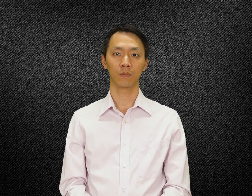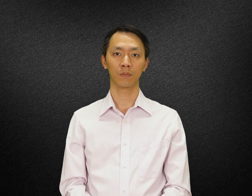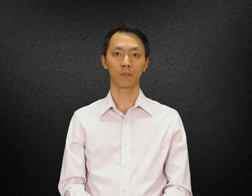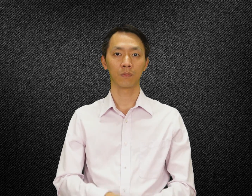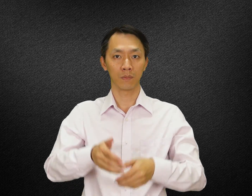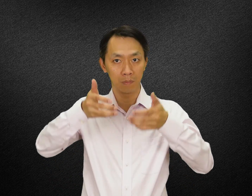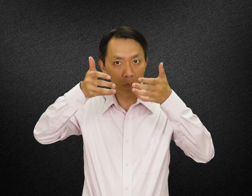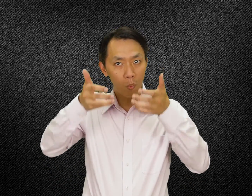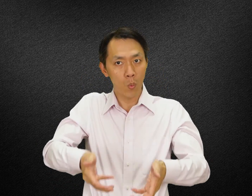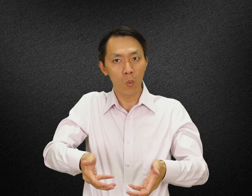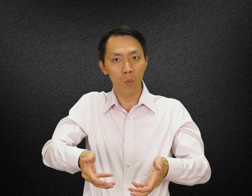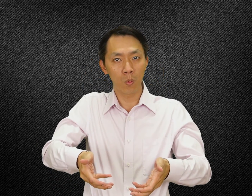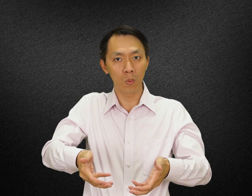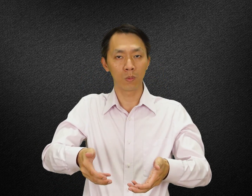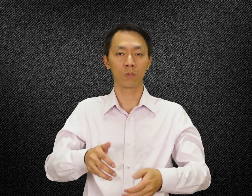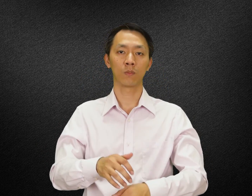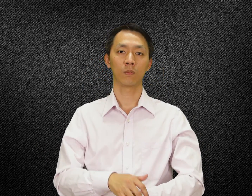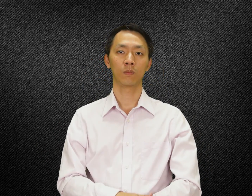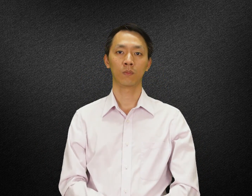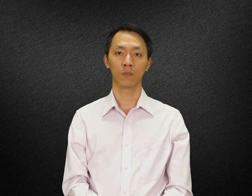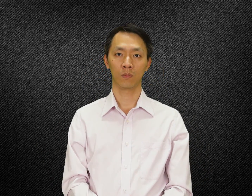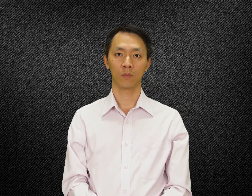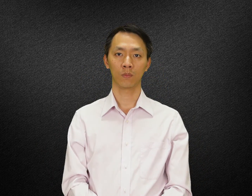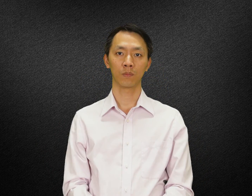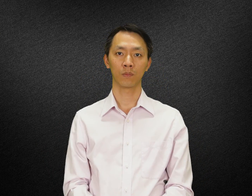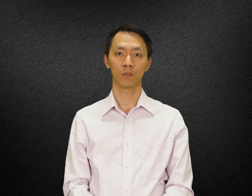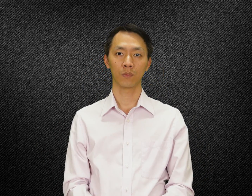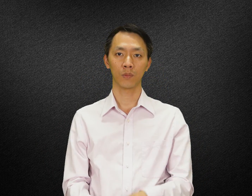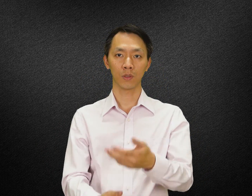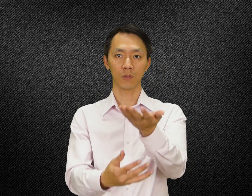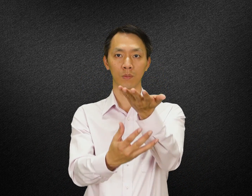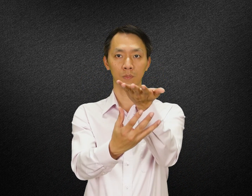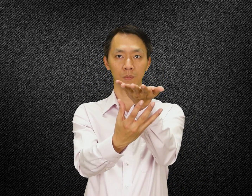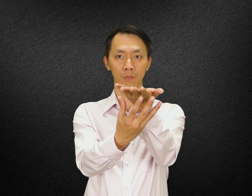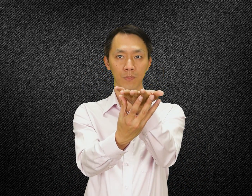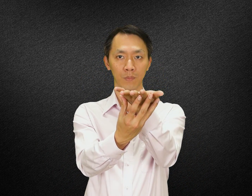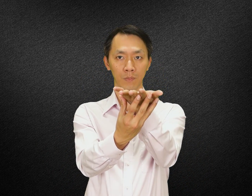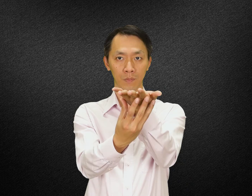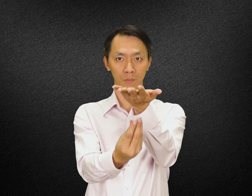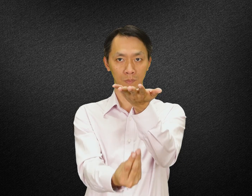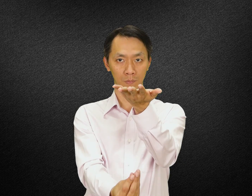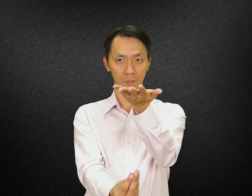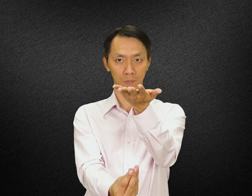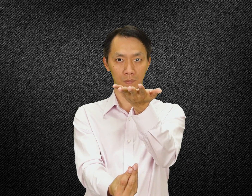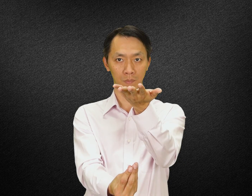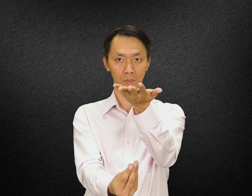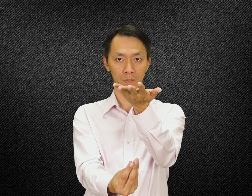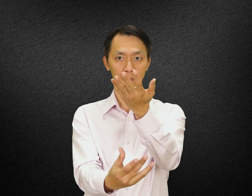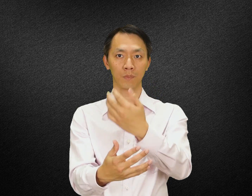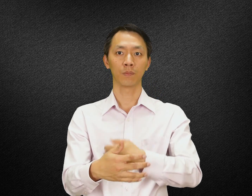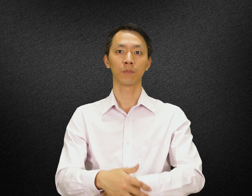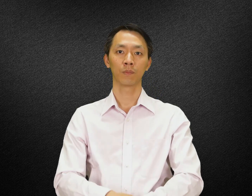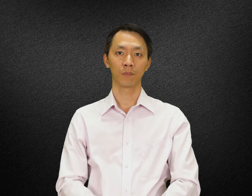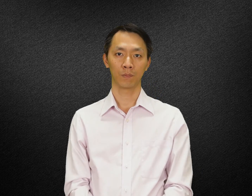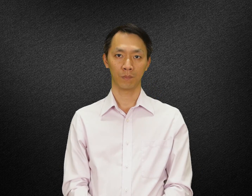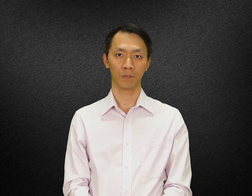heavy (weight) / severe (degree) photocopy